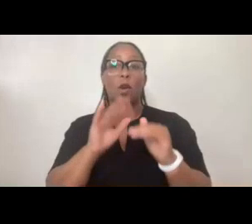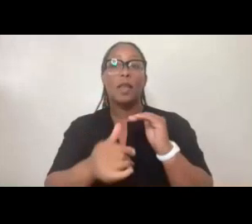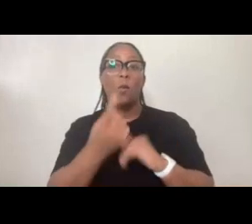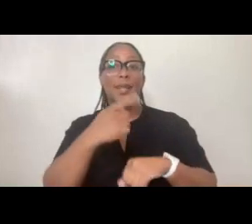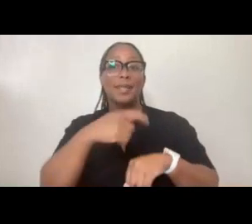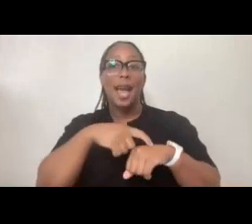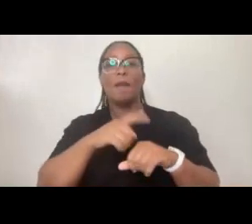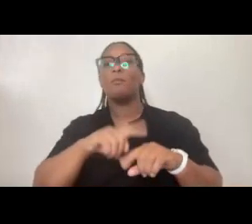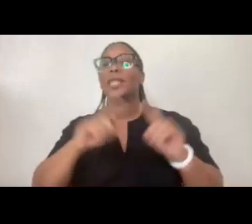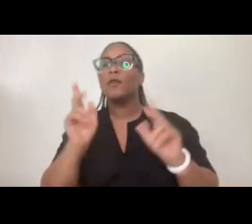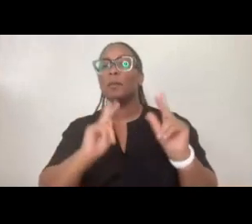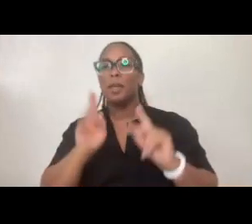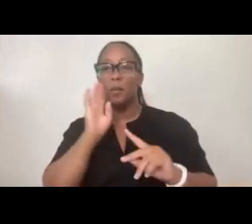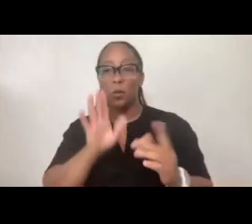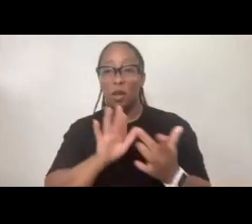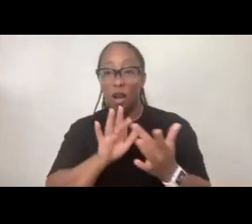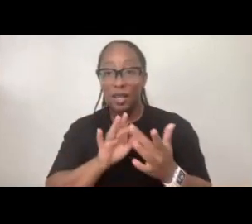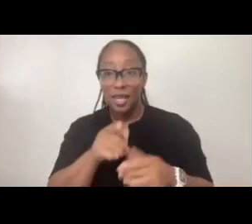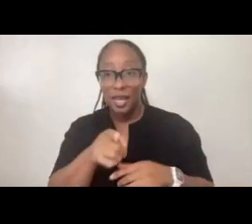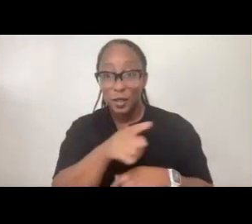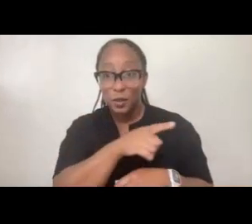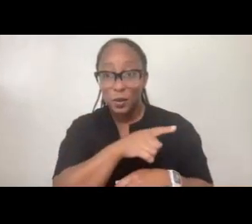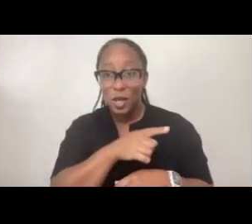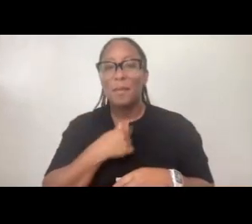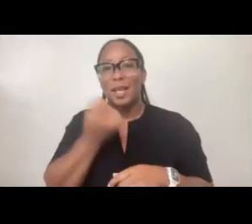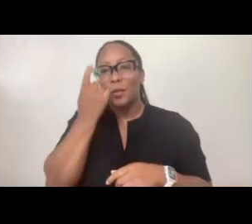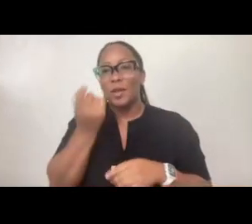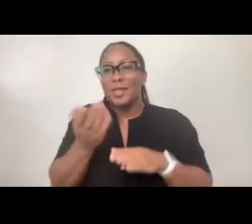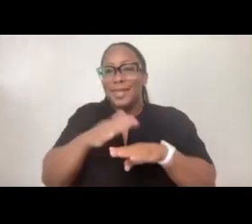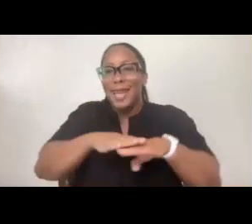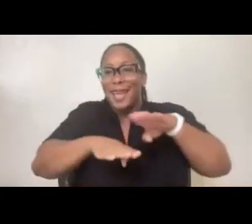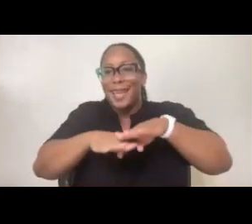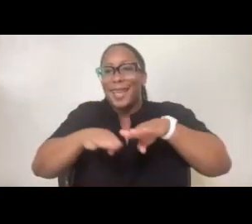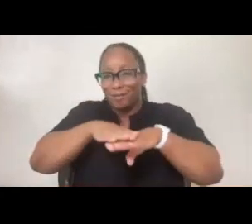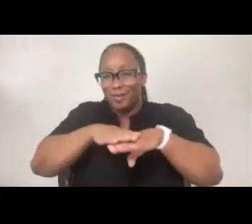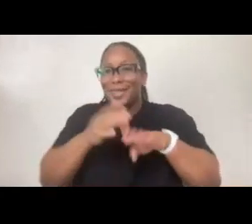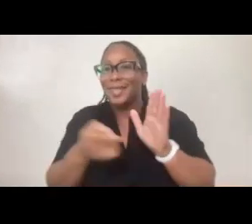than once by a different person because we realize the overlap that is there.